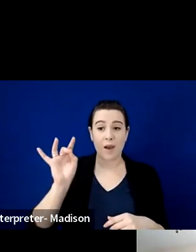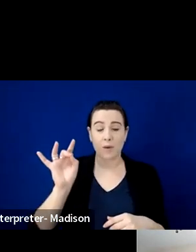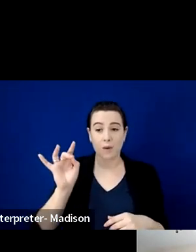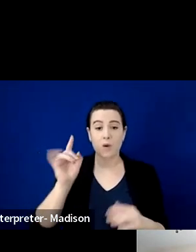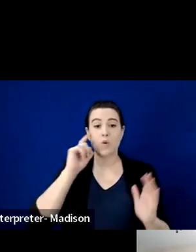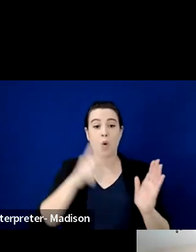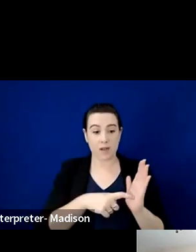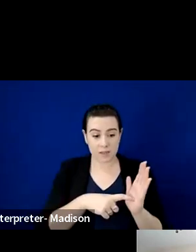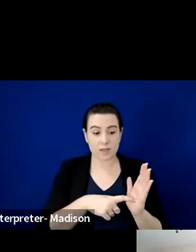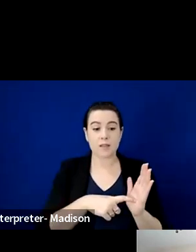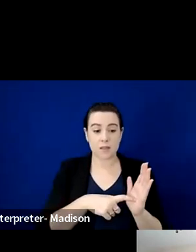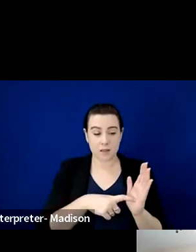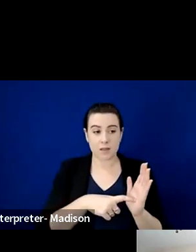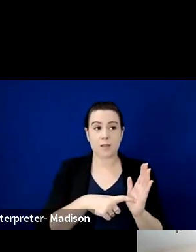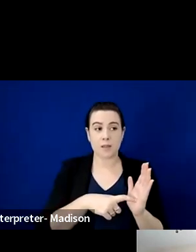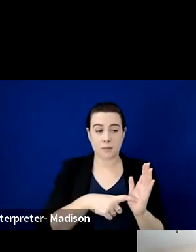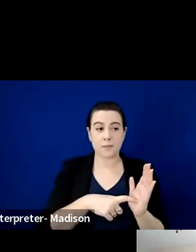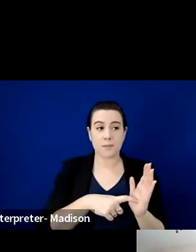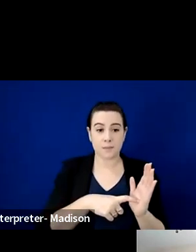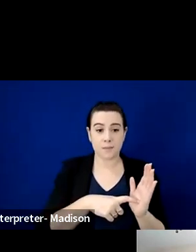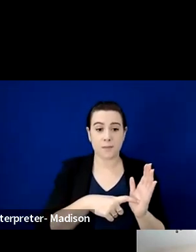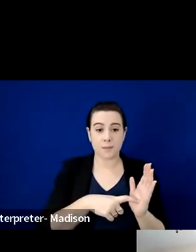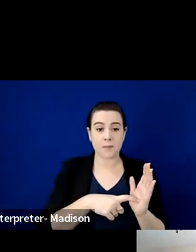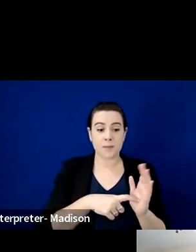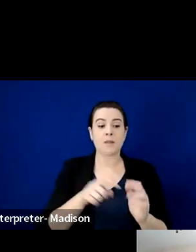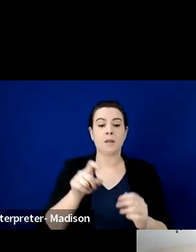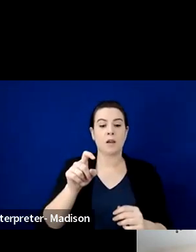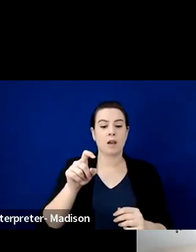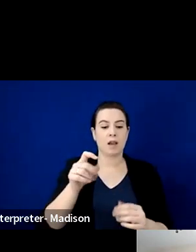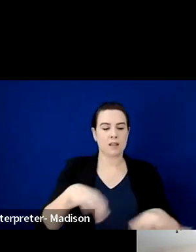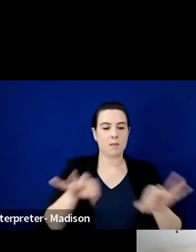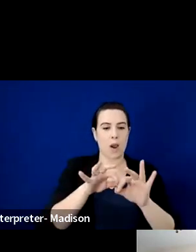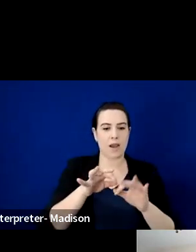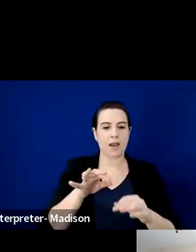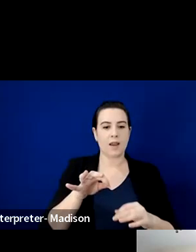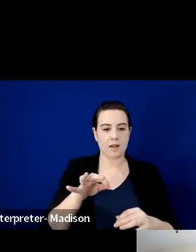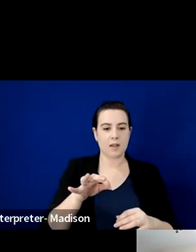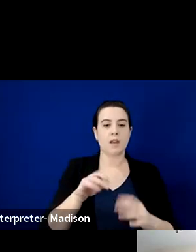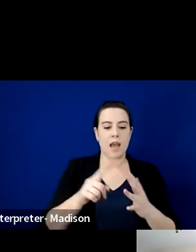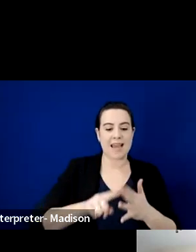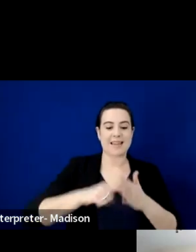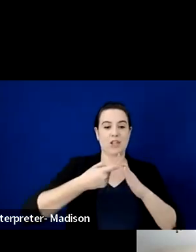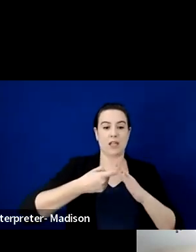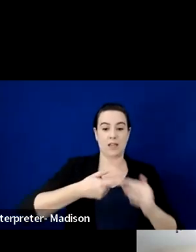And so that sort of is one of my favorite examples of how we need to make sure that we have a common language in the middle of the table to overcome that initial miscommunications, misperceptions, and consequently trust issues that arise from that.